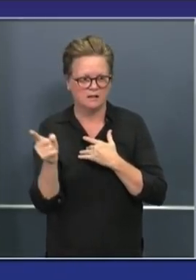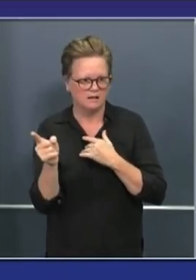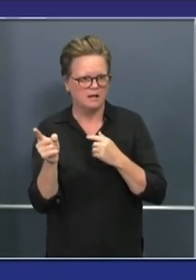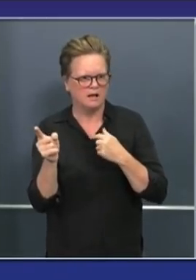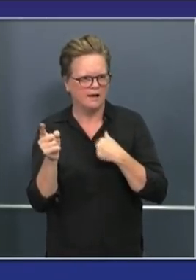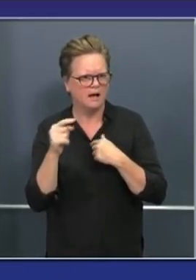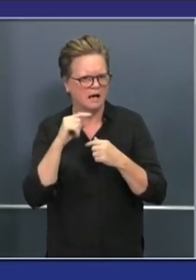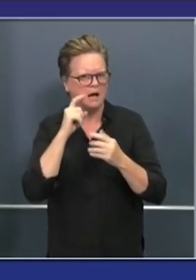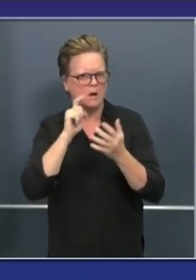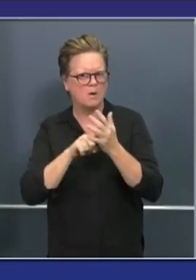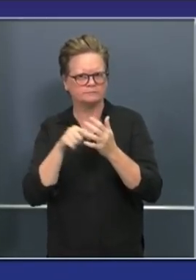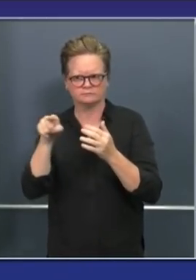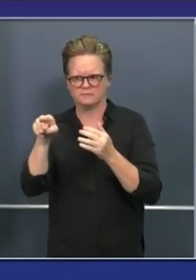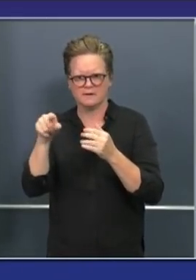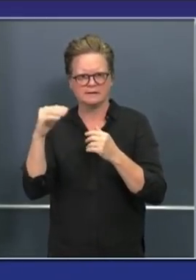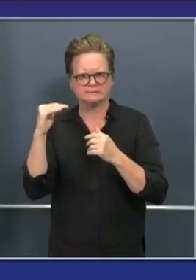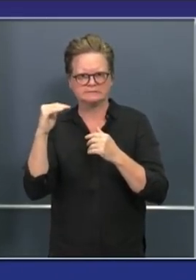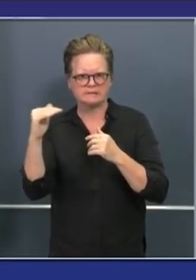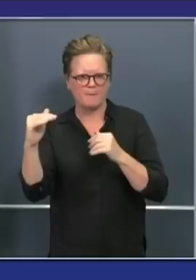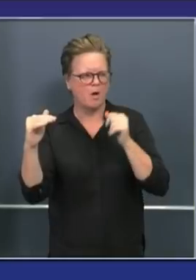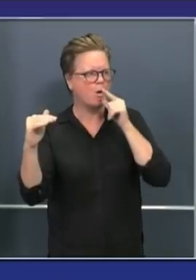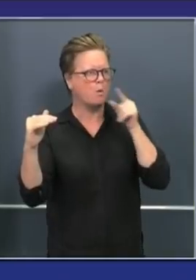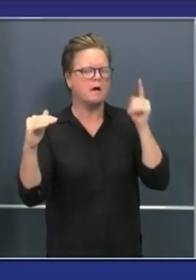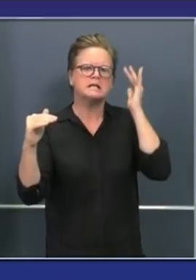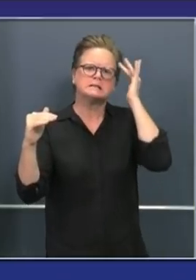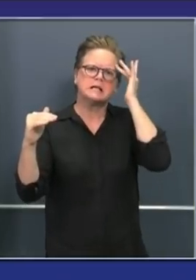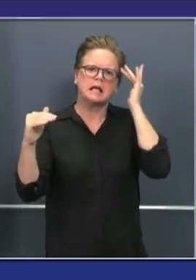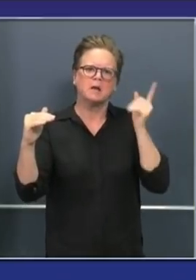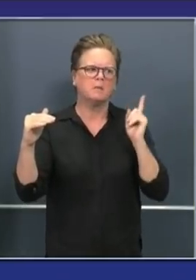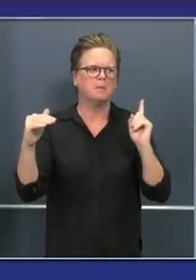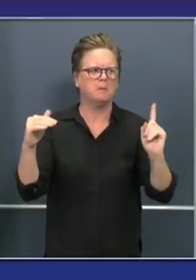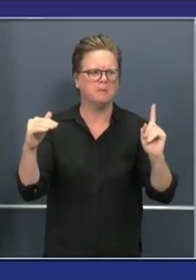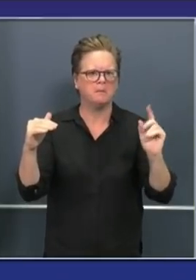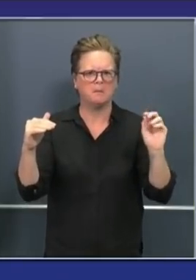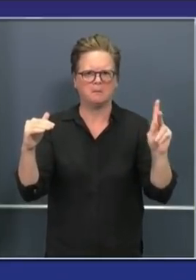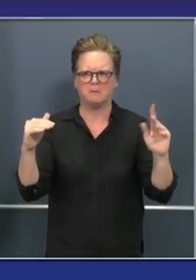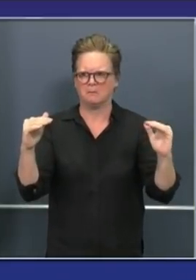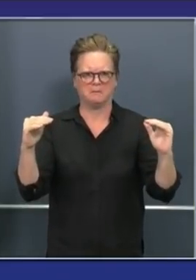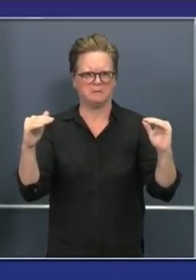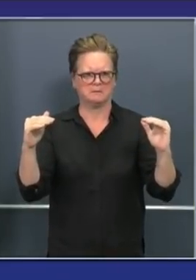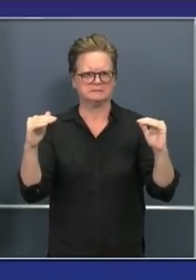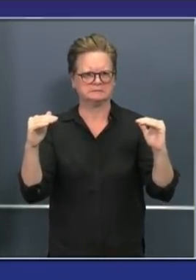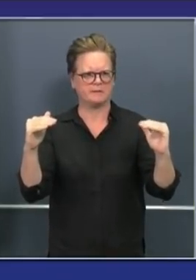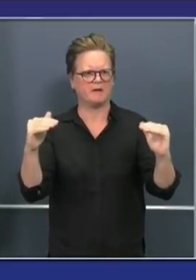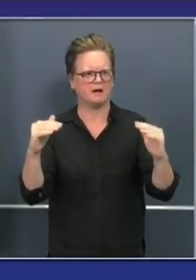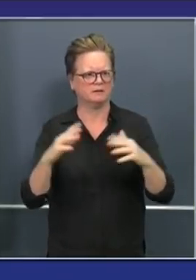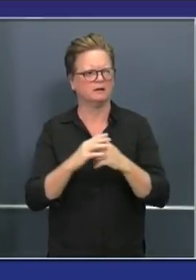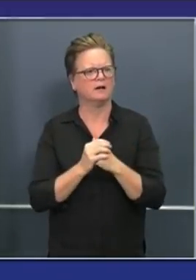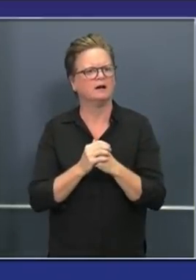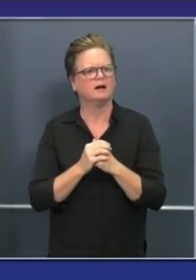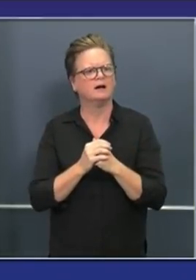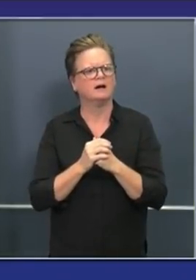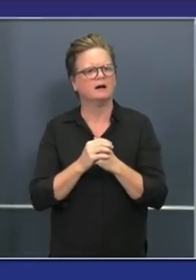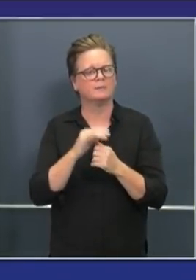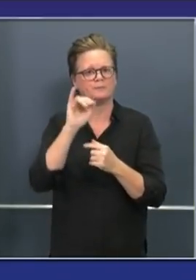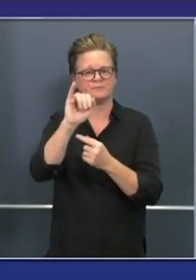WHAT I MEAN BY STABILITY IS OVER A 14-DAY PERIOD, JUST TO GIVE A PROOF POINT, ICU NUMBERS